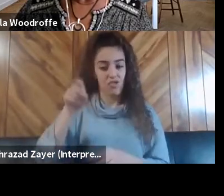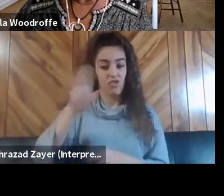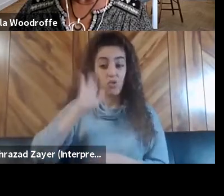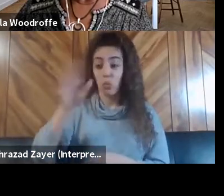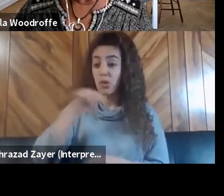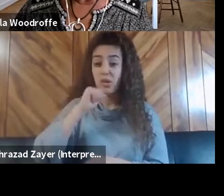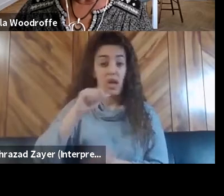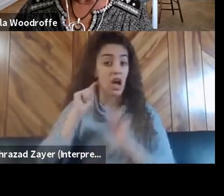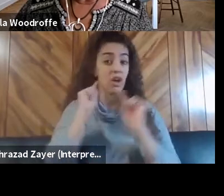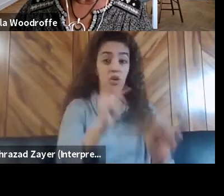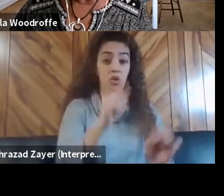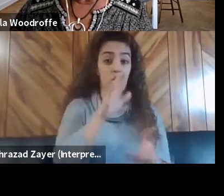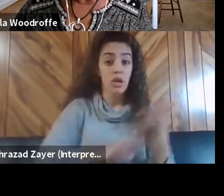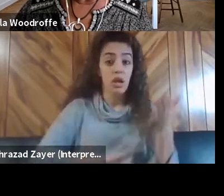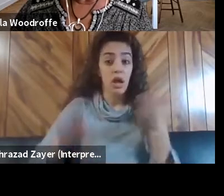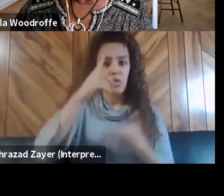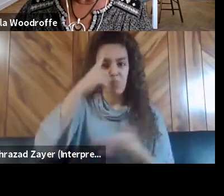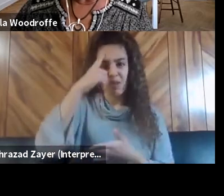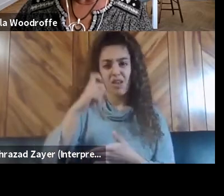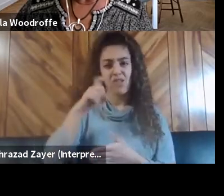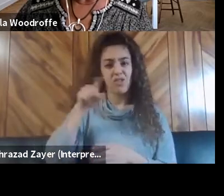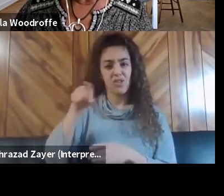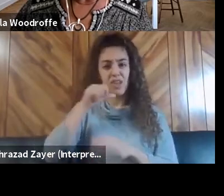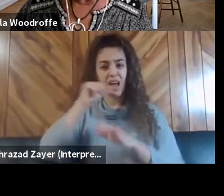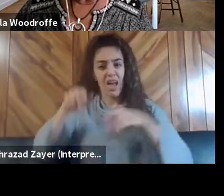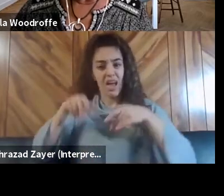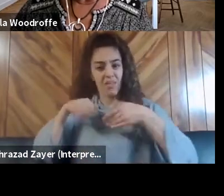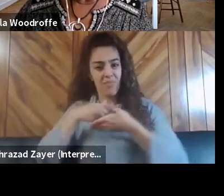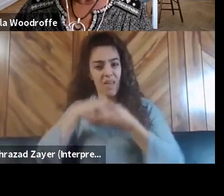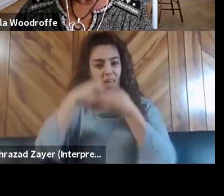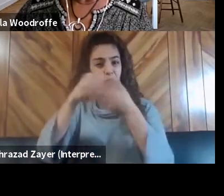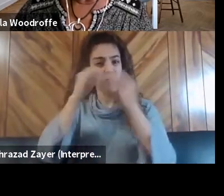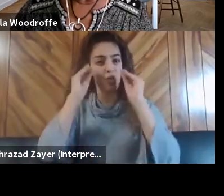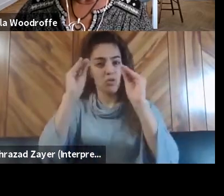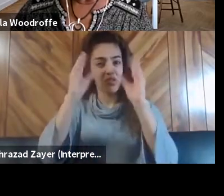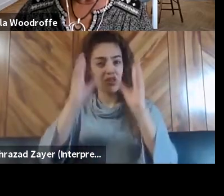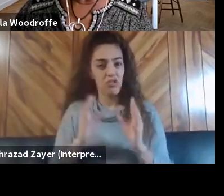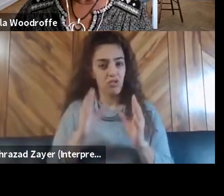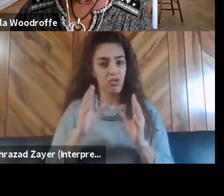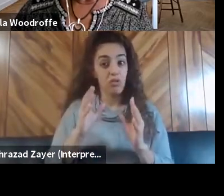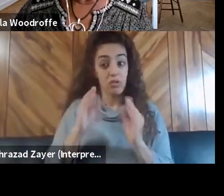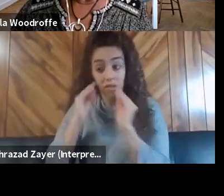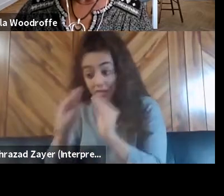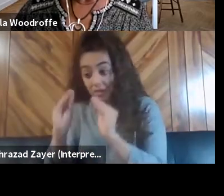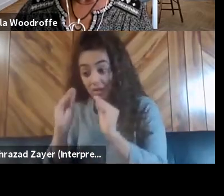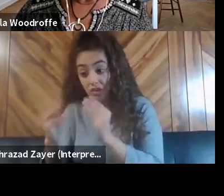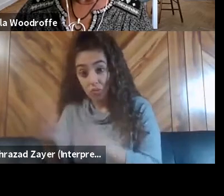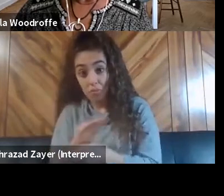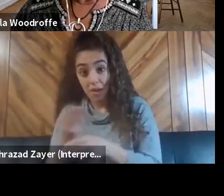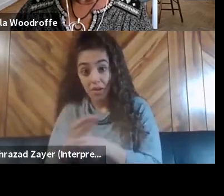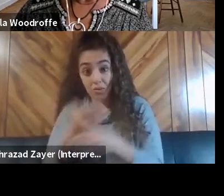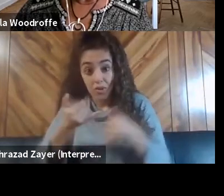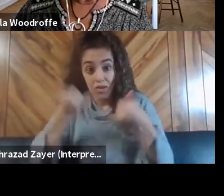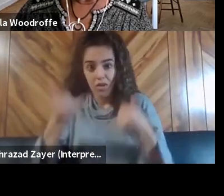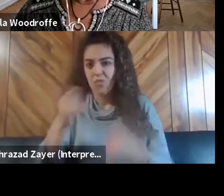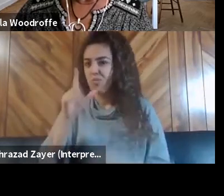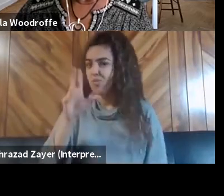your teachers to teach her math right now. So you need to equip to your teachers you need to mainstream my daughter because